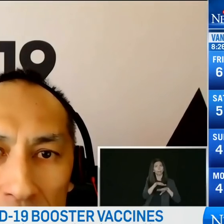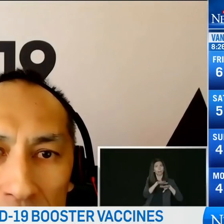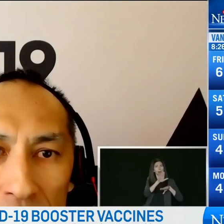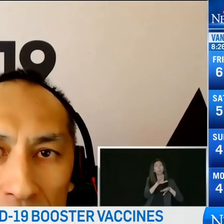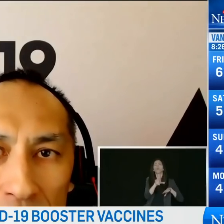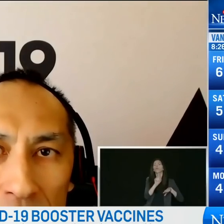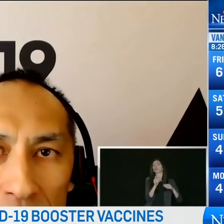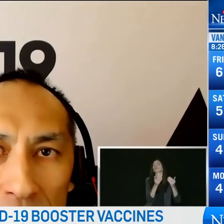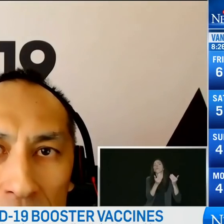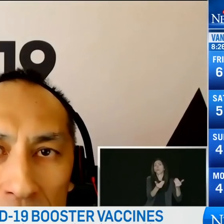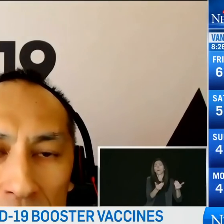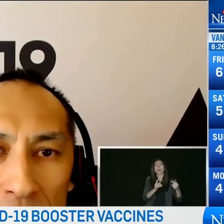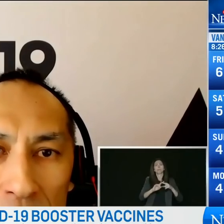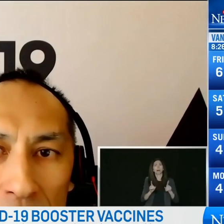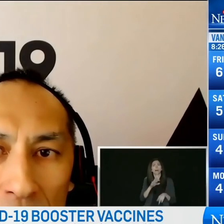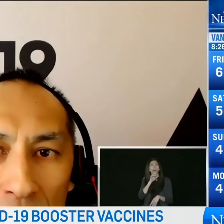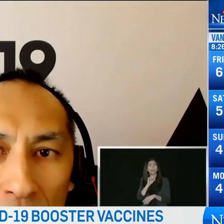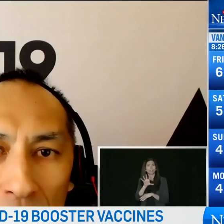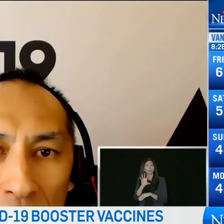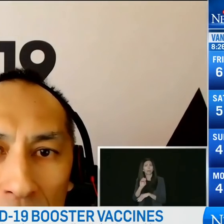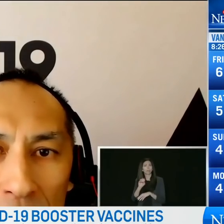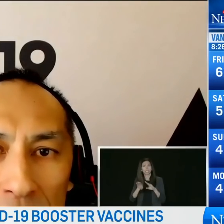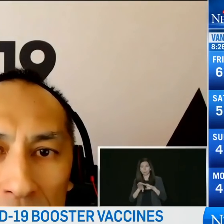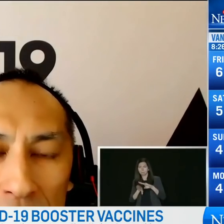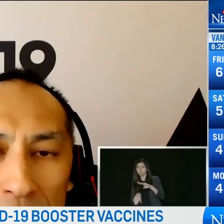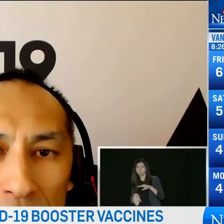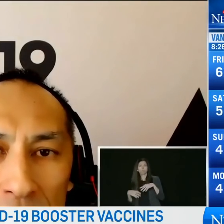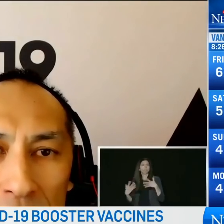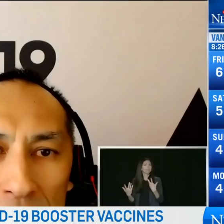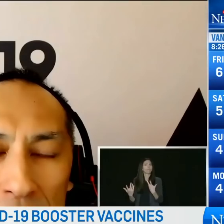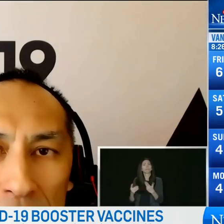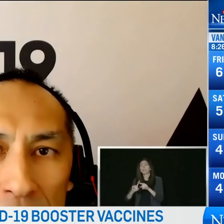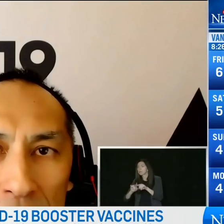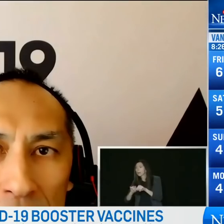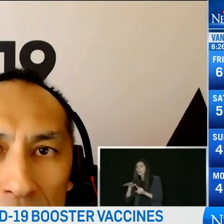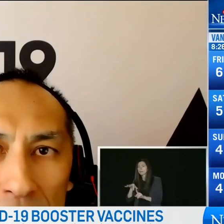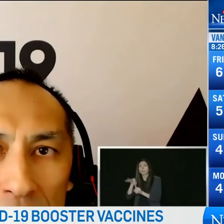RECOMMENDATION IS FOR PEOPLE